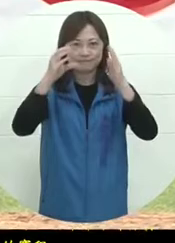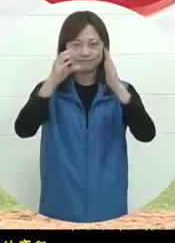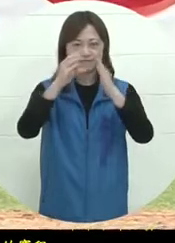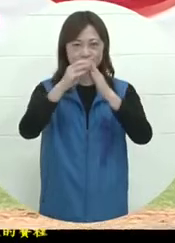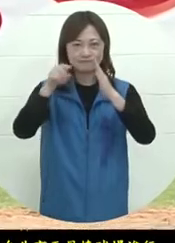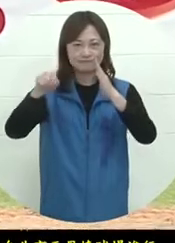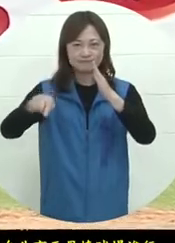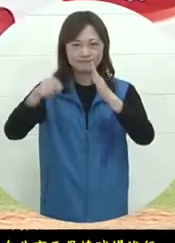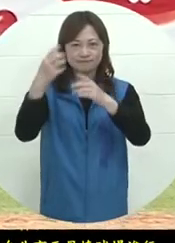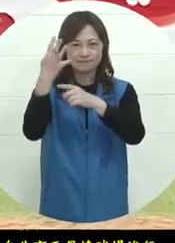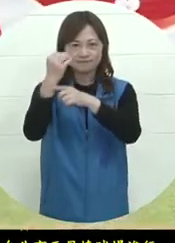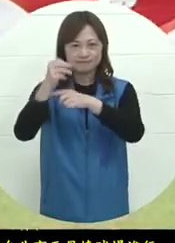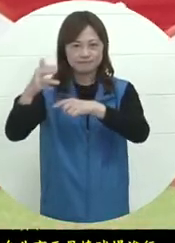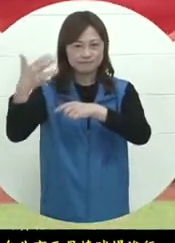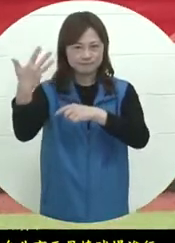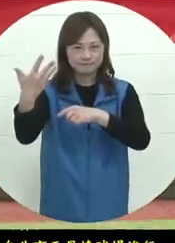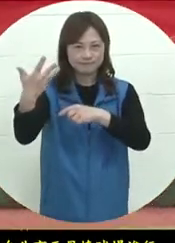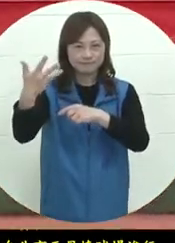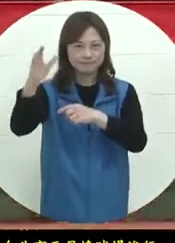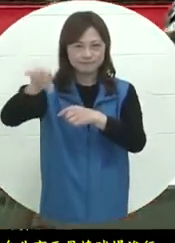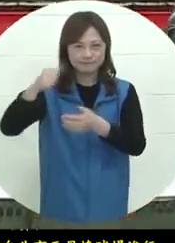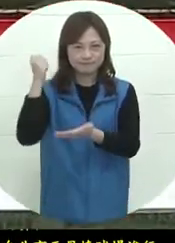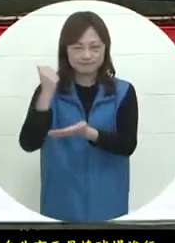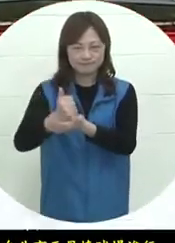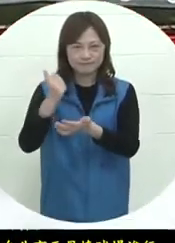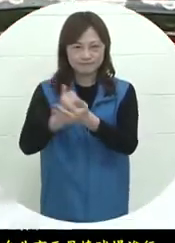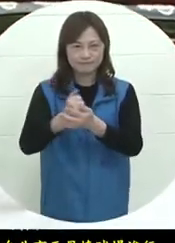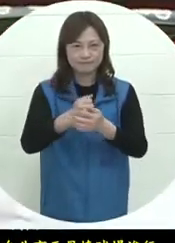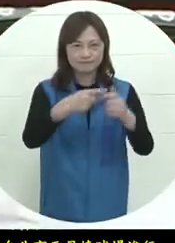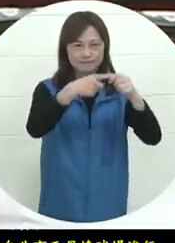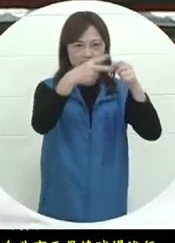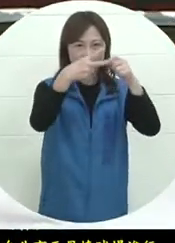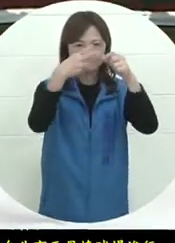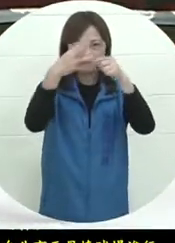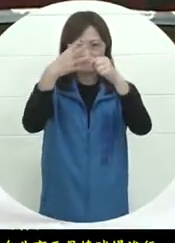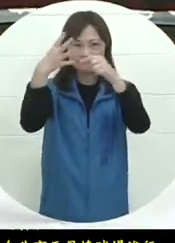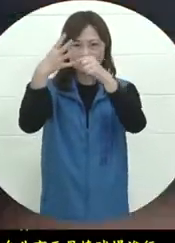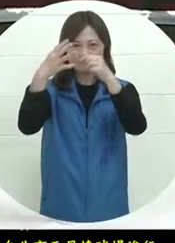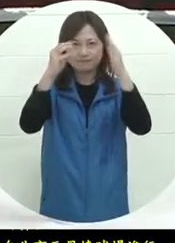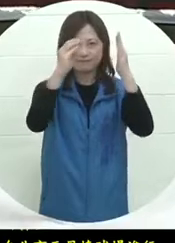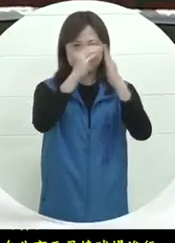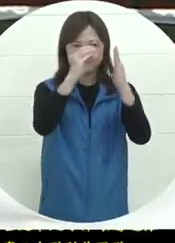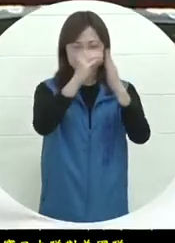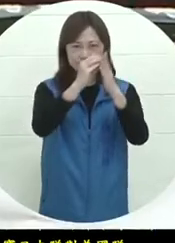After the first four attacks, the Japanese team In the half game, in fact, their scoring efficiency